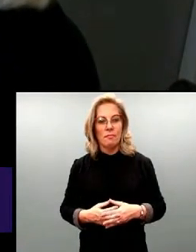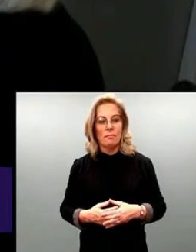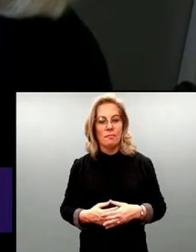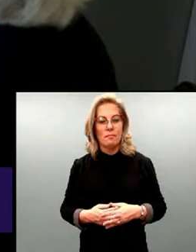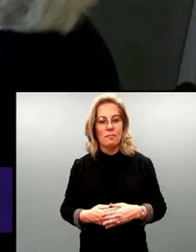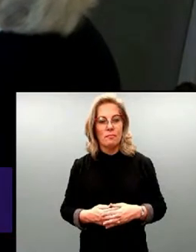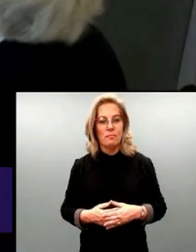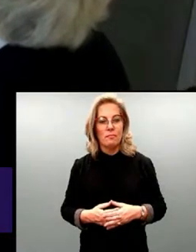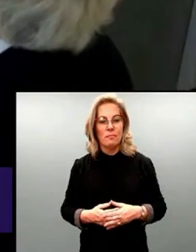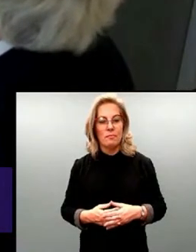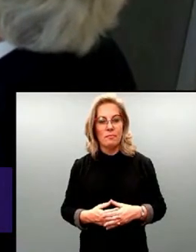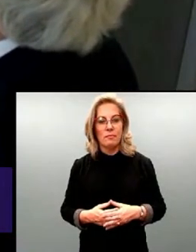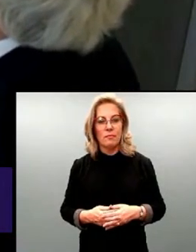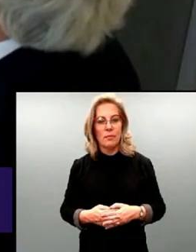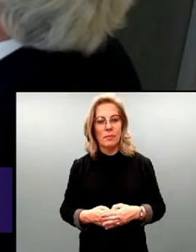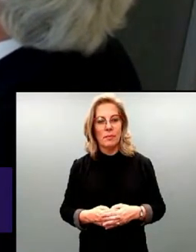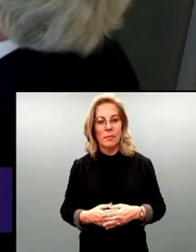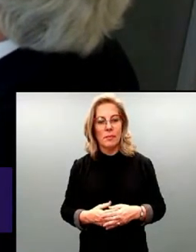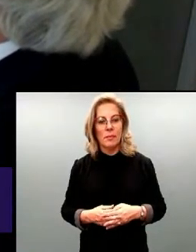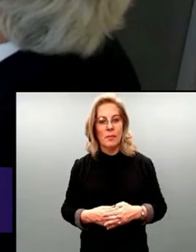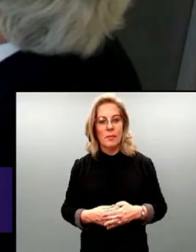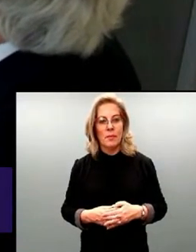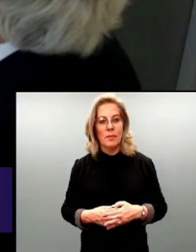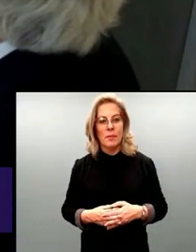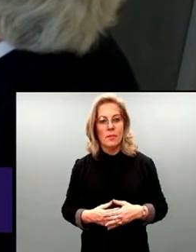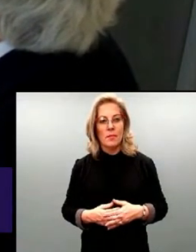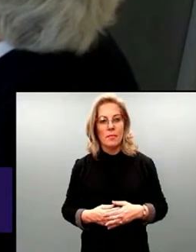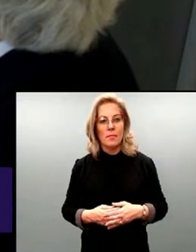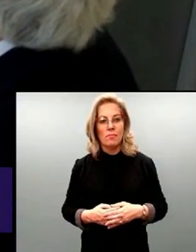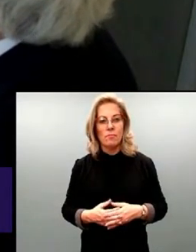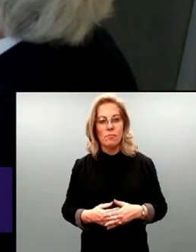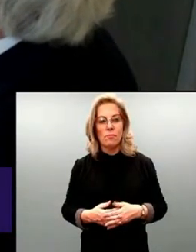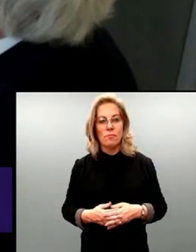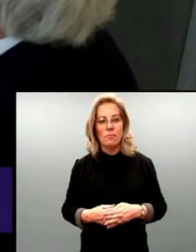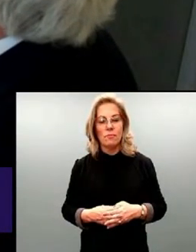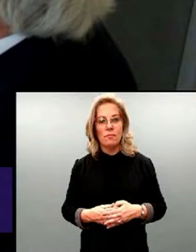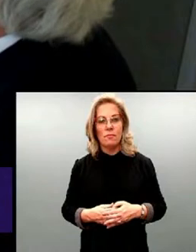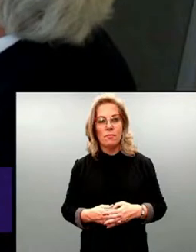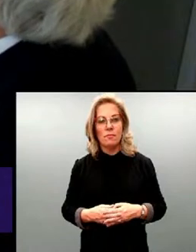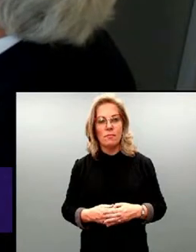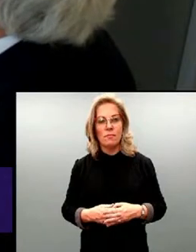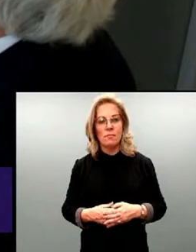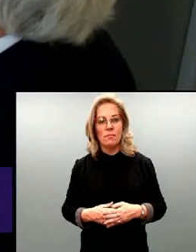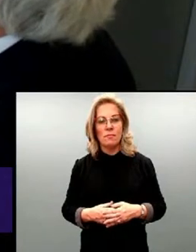whatever time they're locked in - I think to myself, "What do they do?" They watch a lot